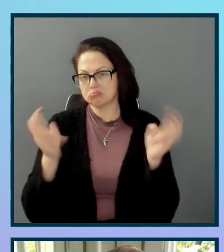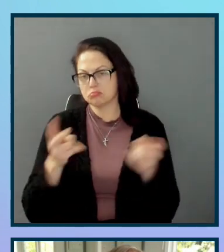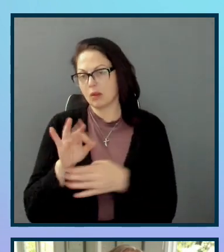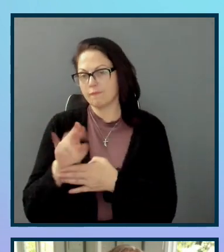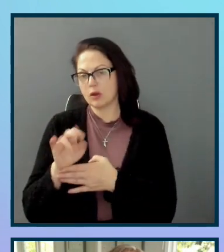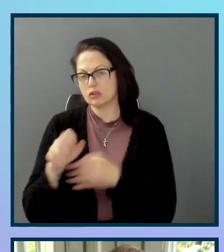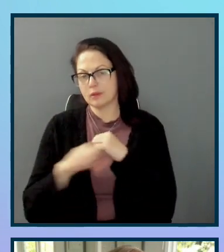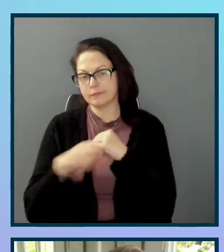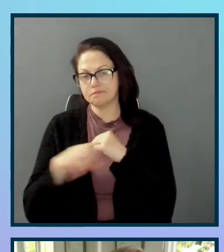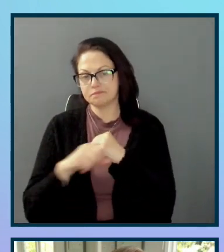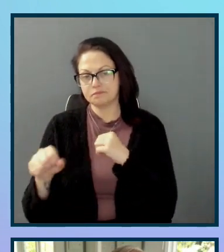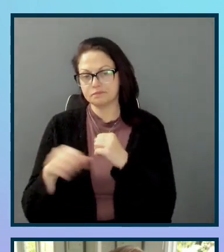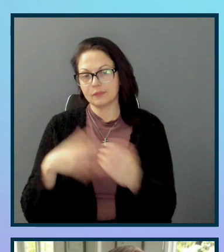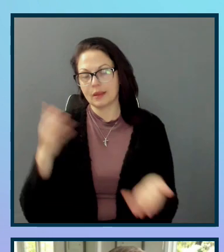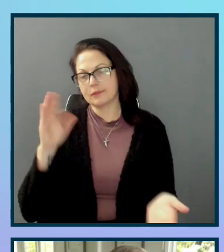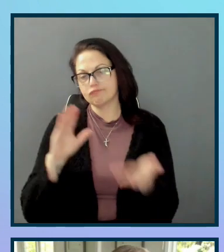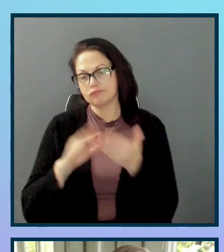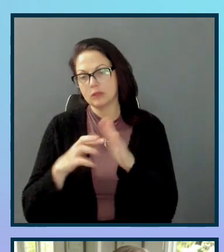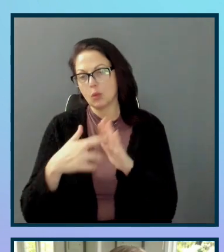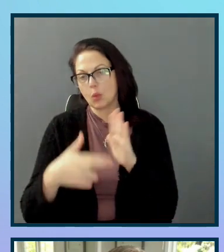and scaling your role as a designer, okay?